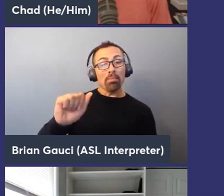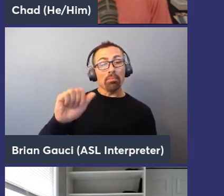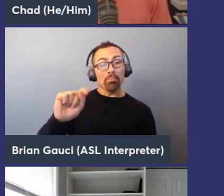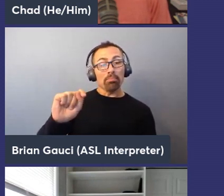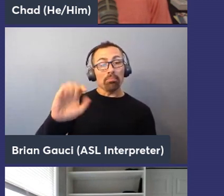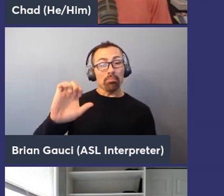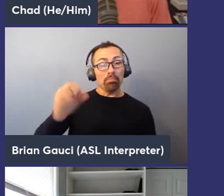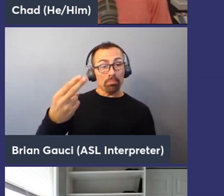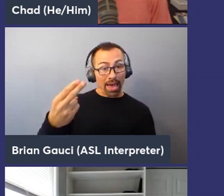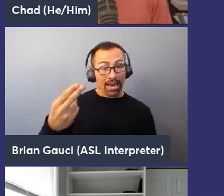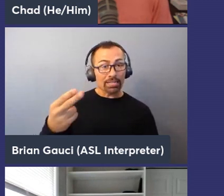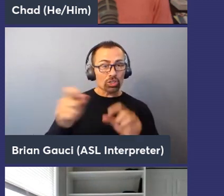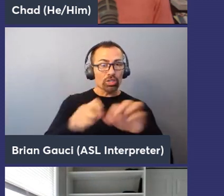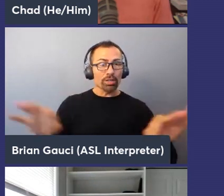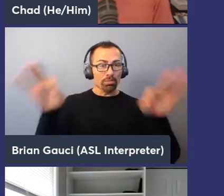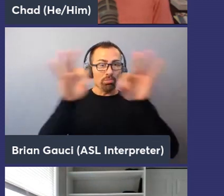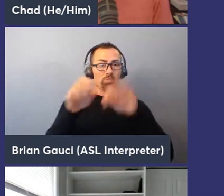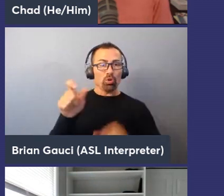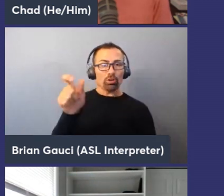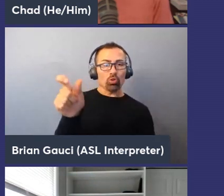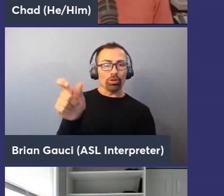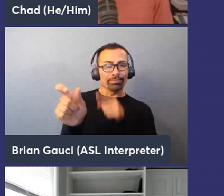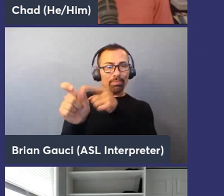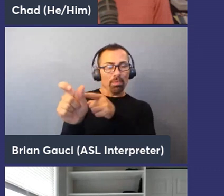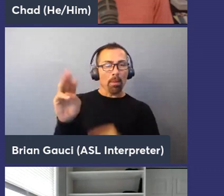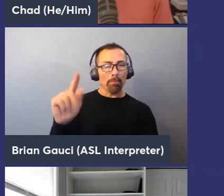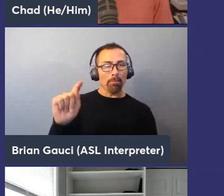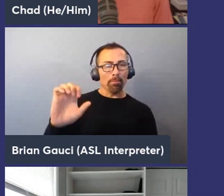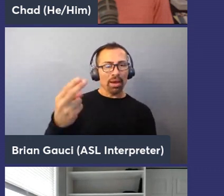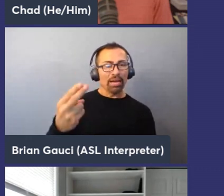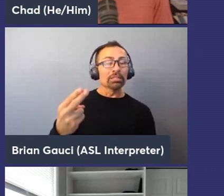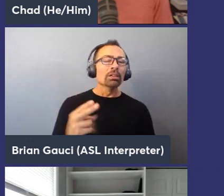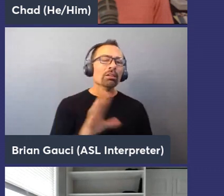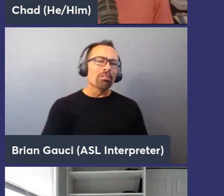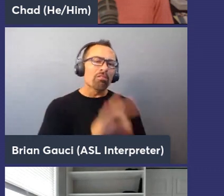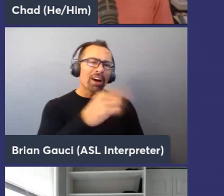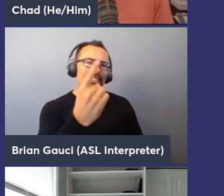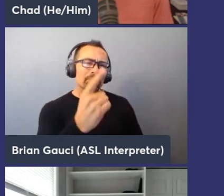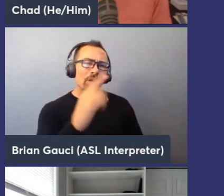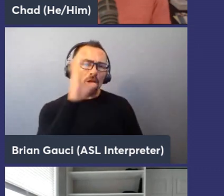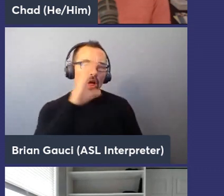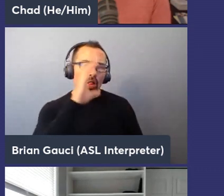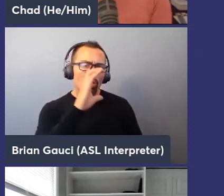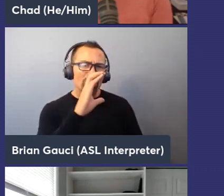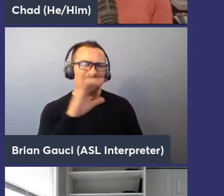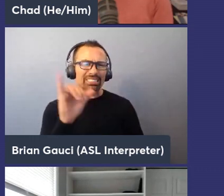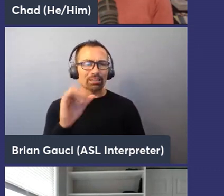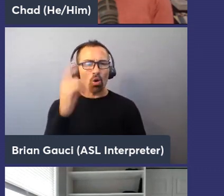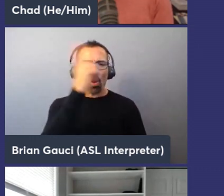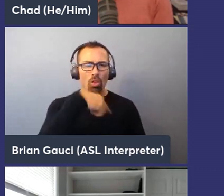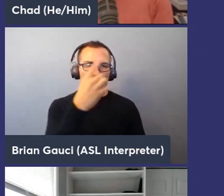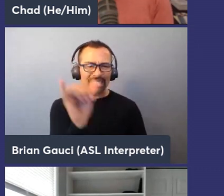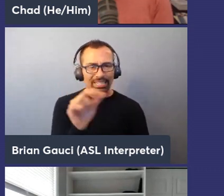"Find me something that looks like this pattern." So Cypher is a pattern based query language,